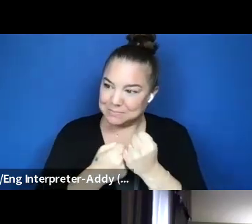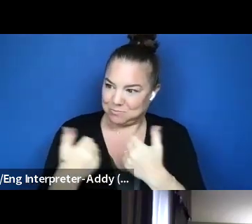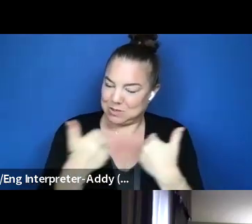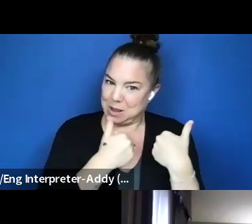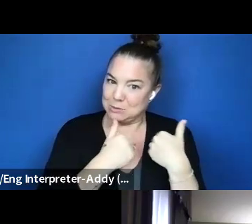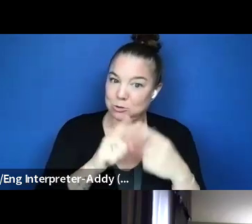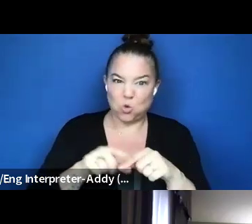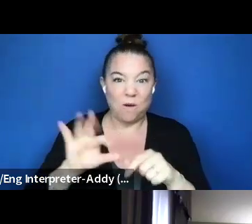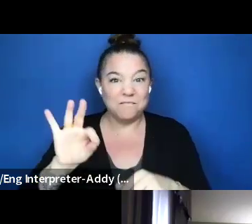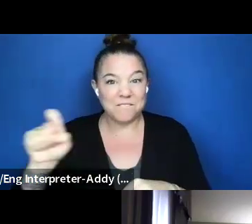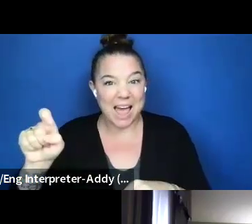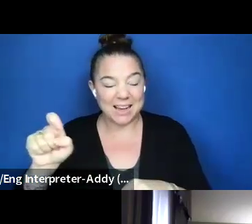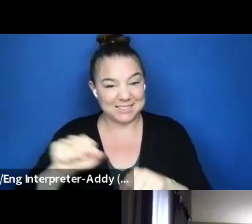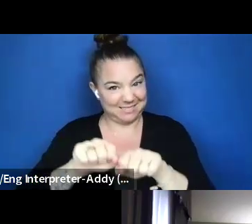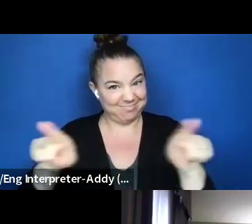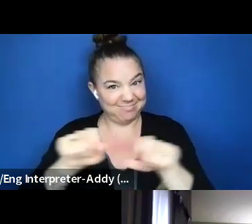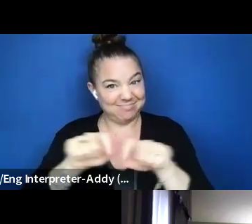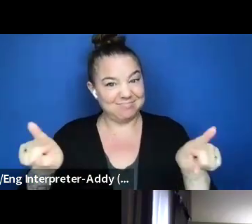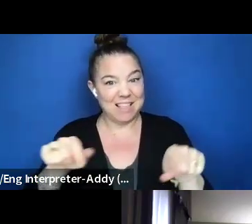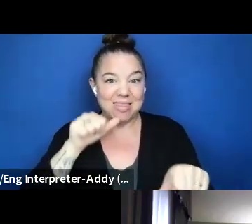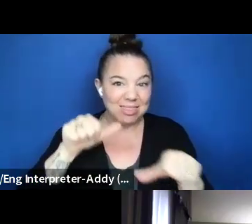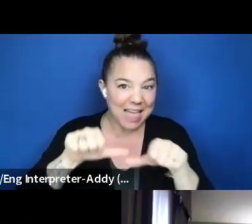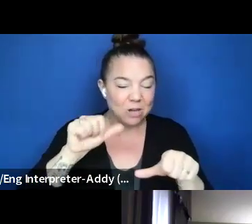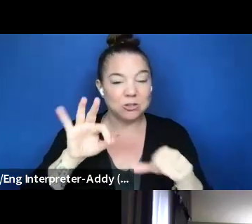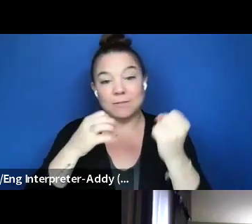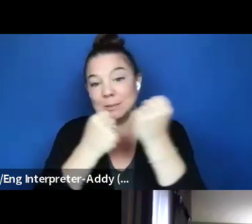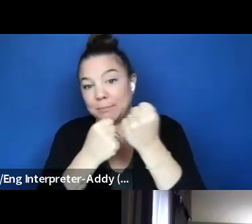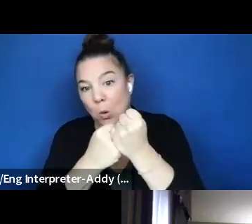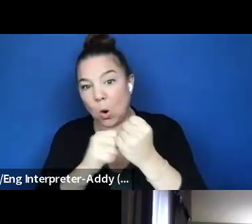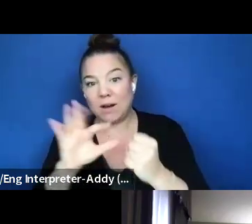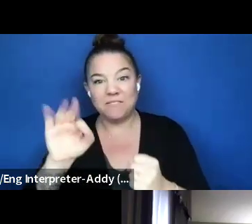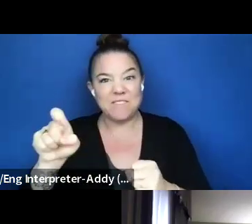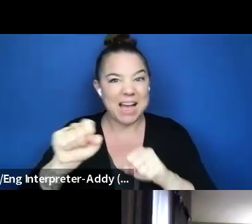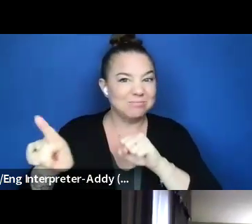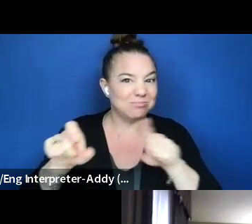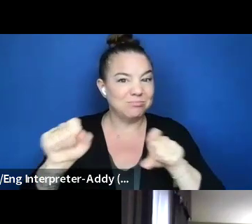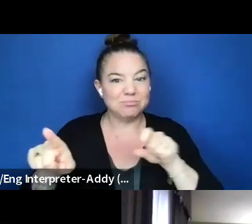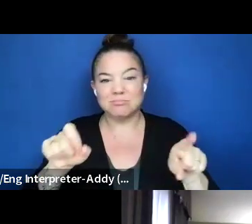Elissa w/ APRIL: all of the various, you know, letters of support or a opposition